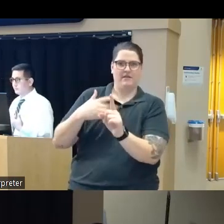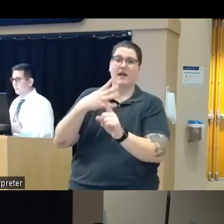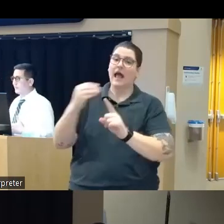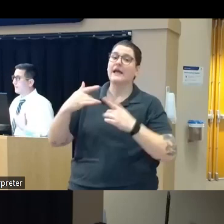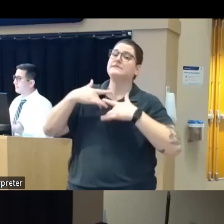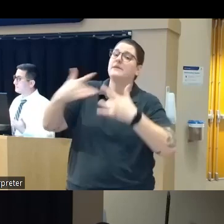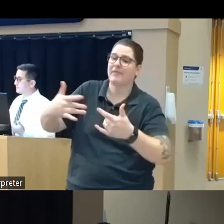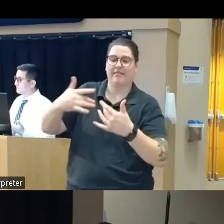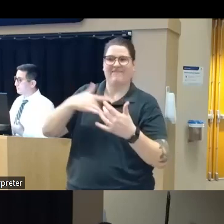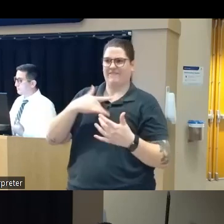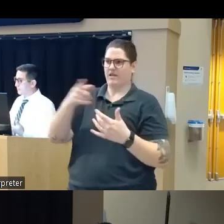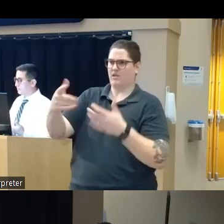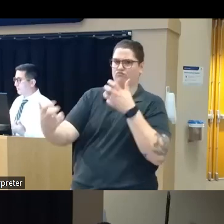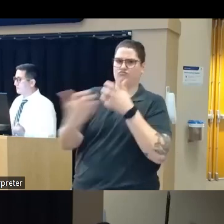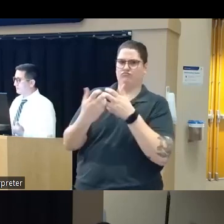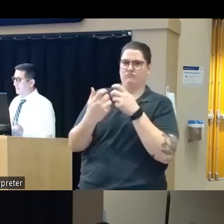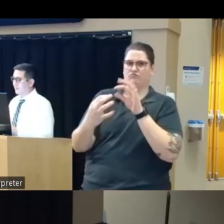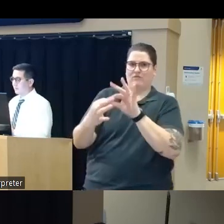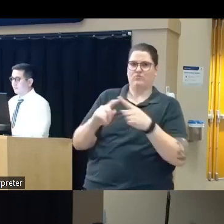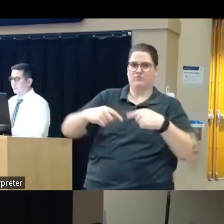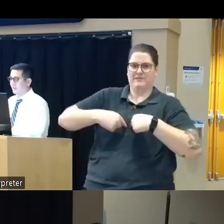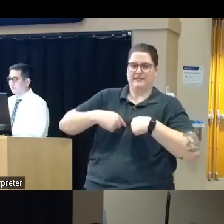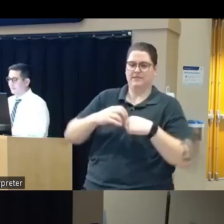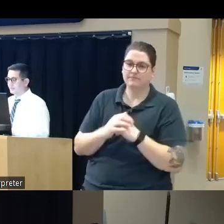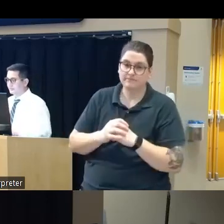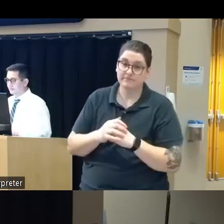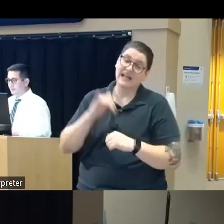the individual and a lot of this is still you know relatively accurate for a lot of patients